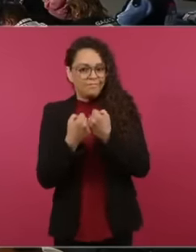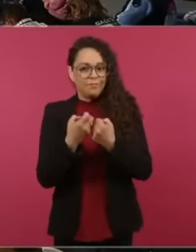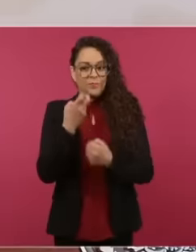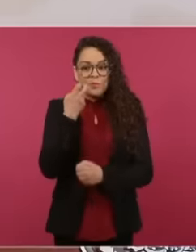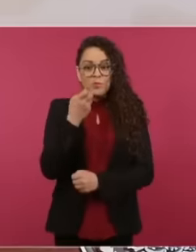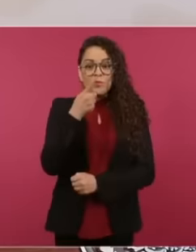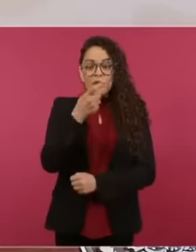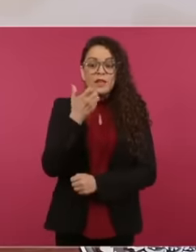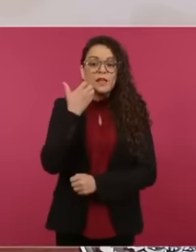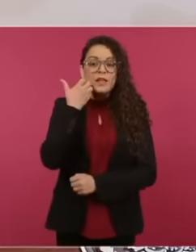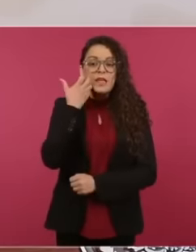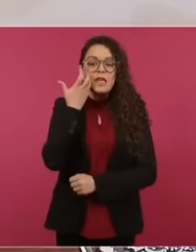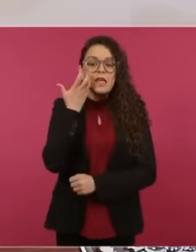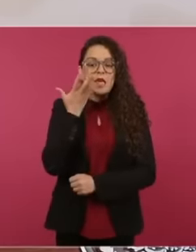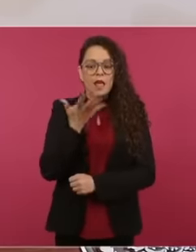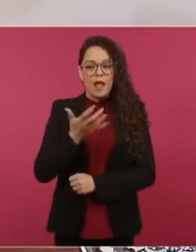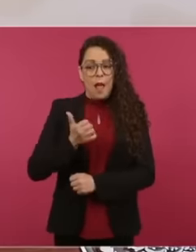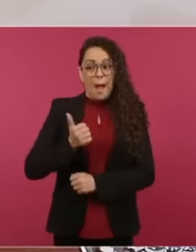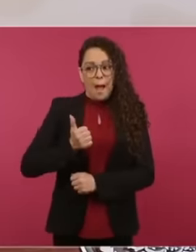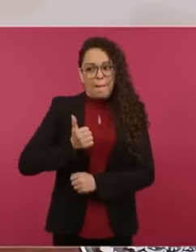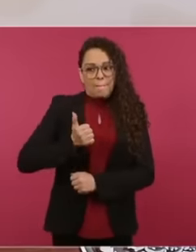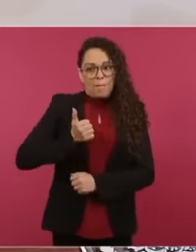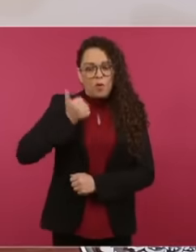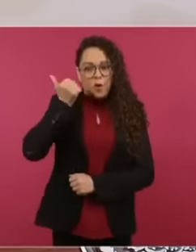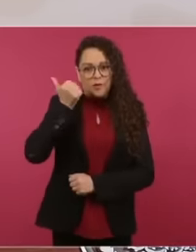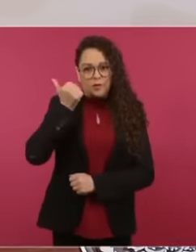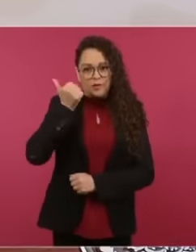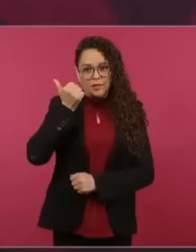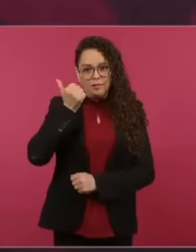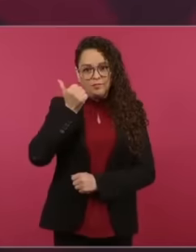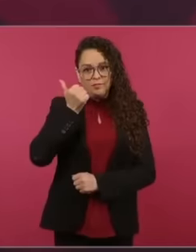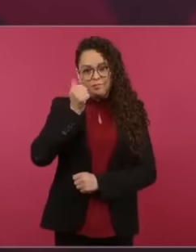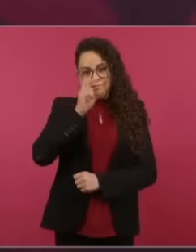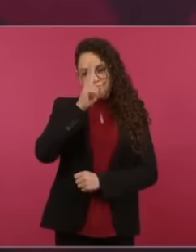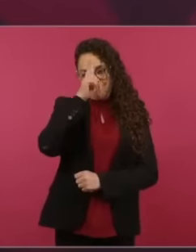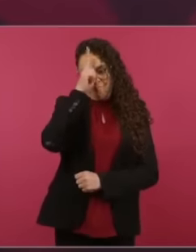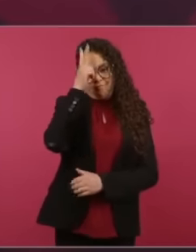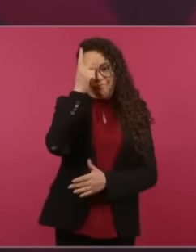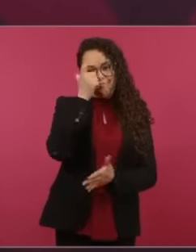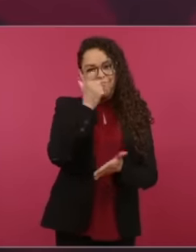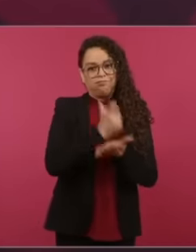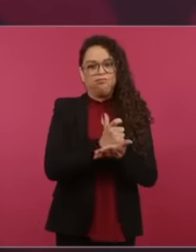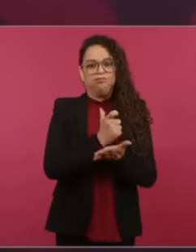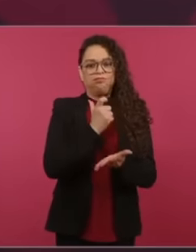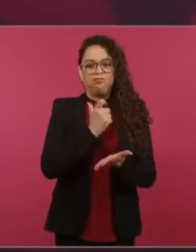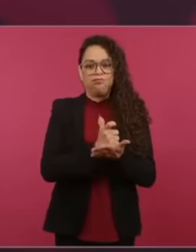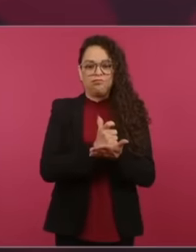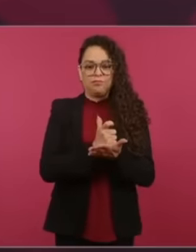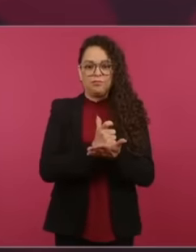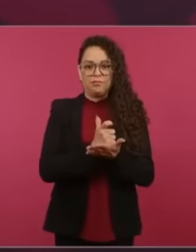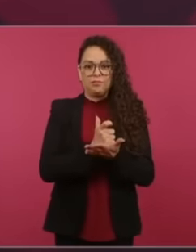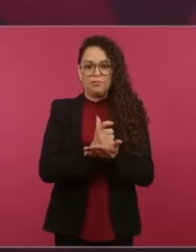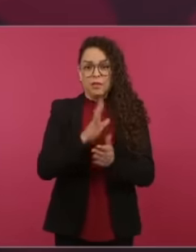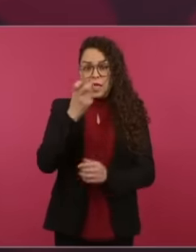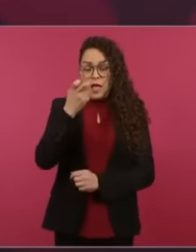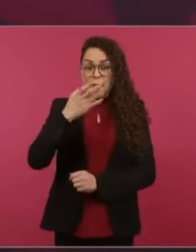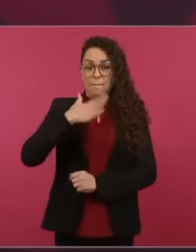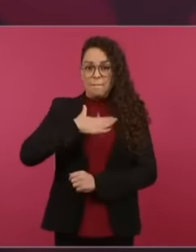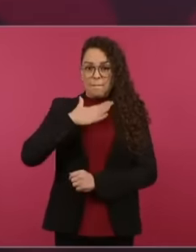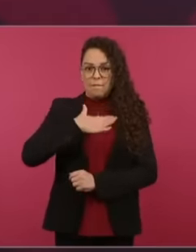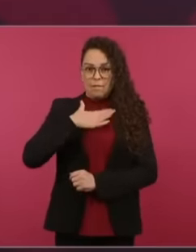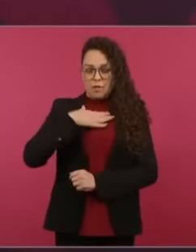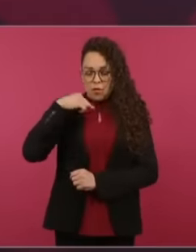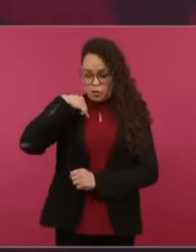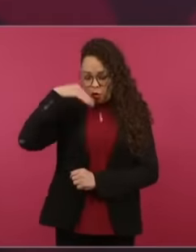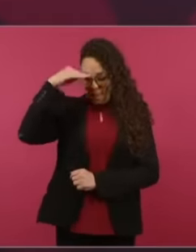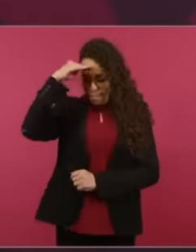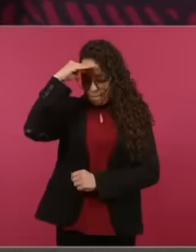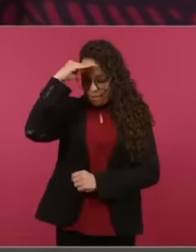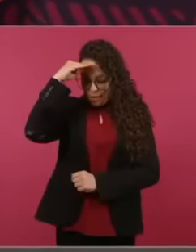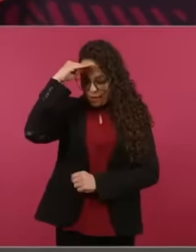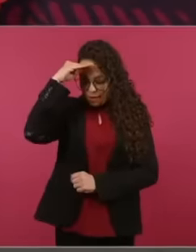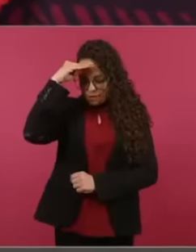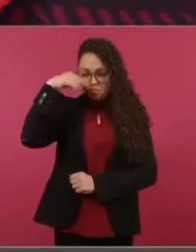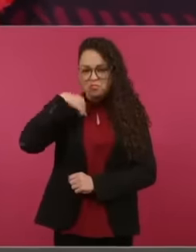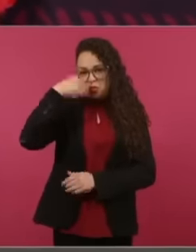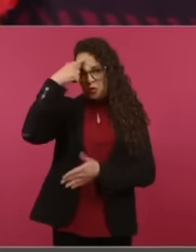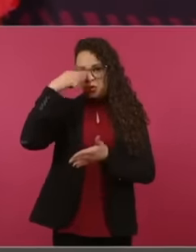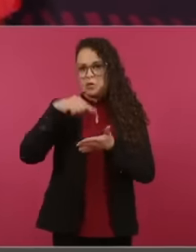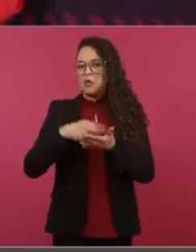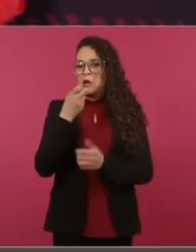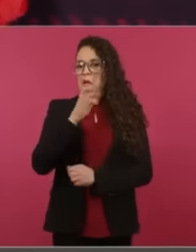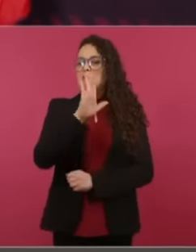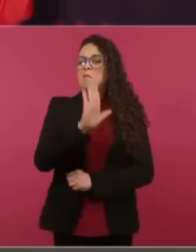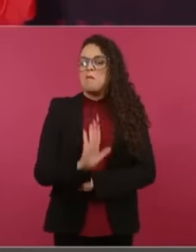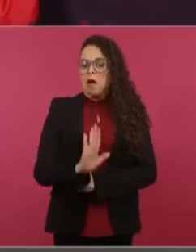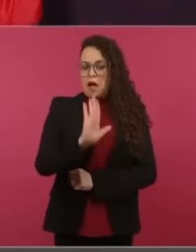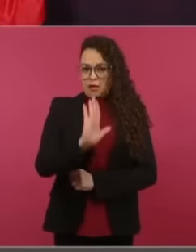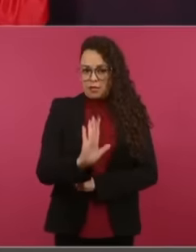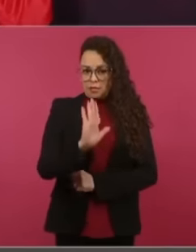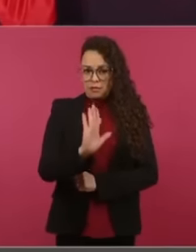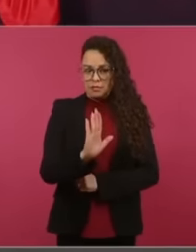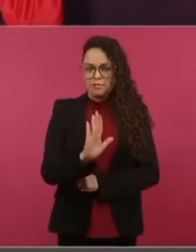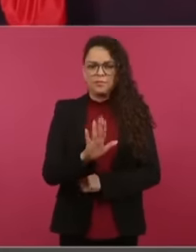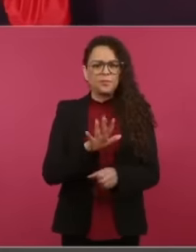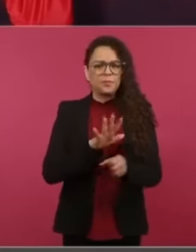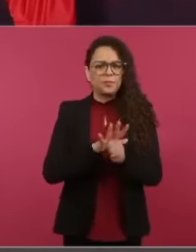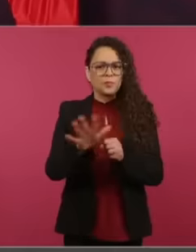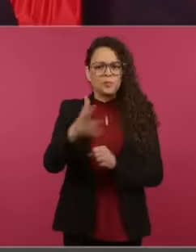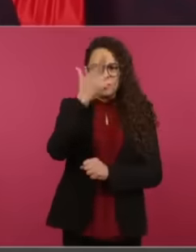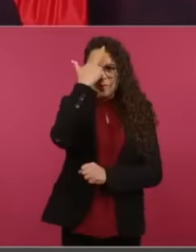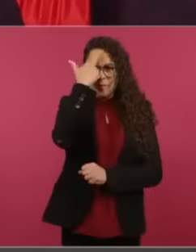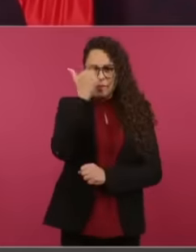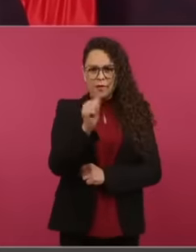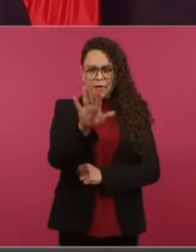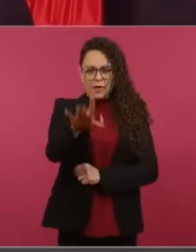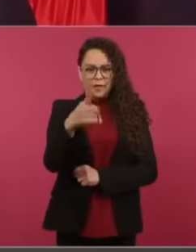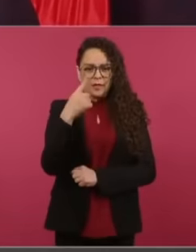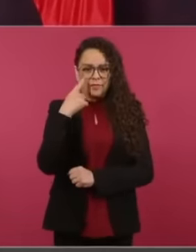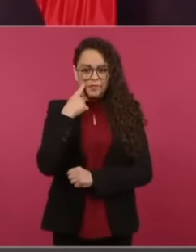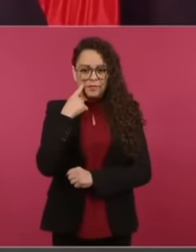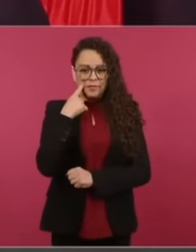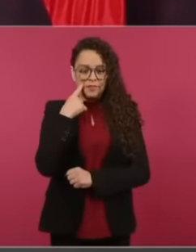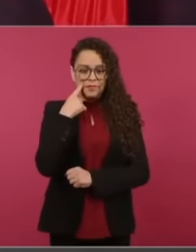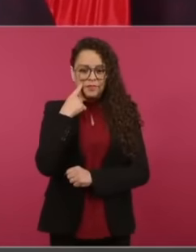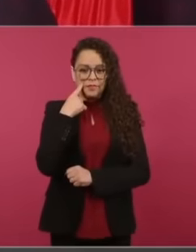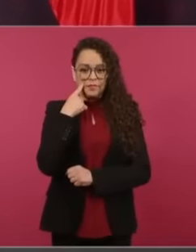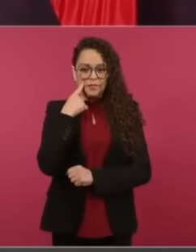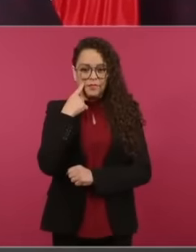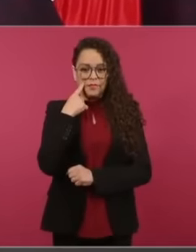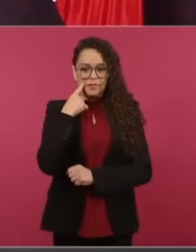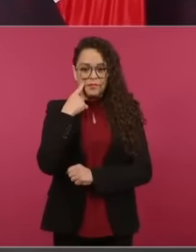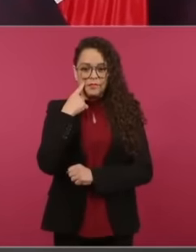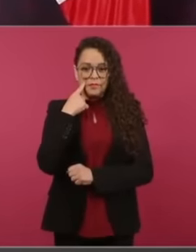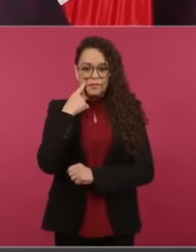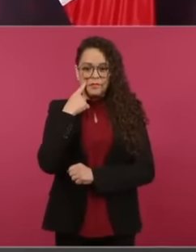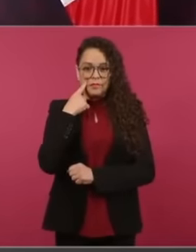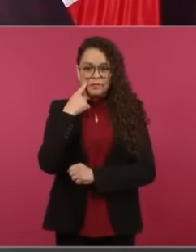take revenge. It is one of my hypotheses because when this group of attackers